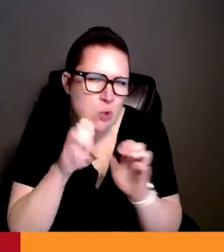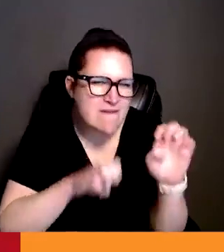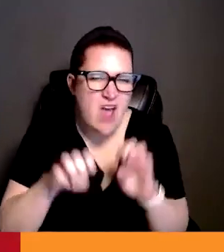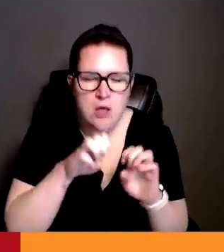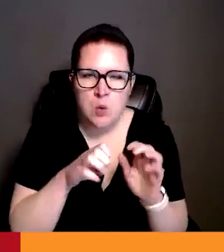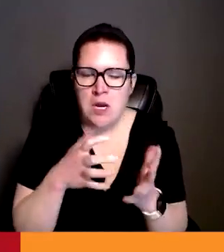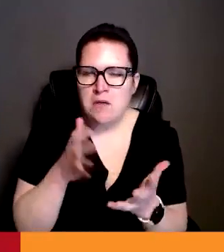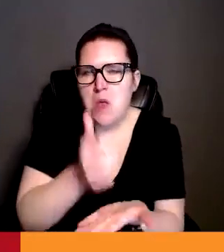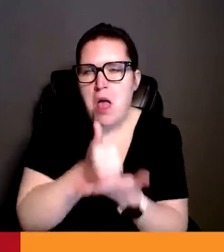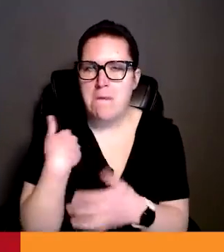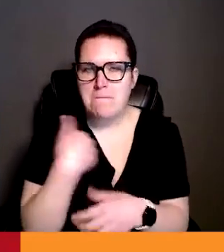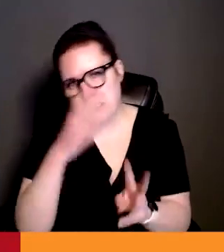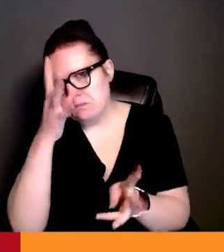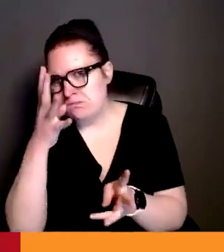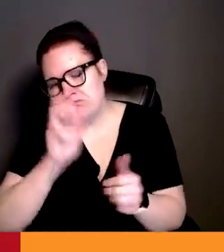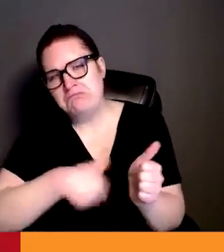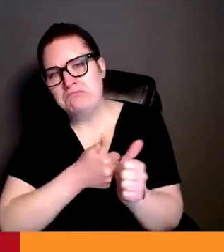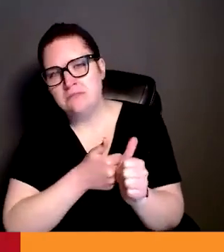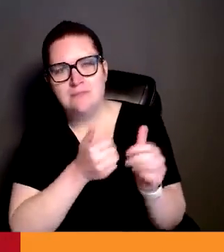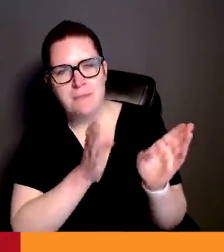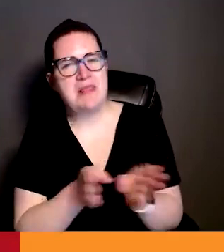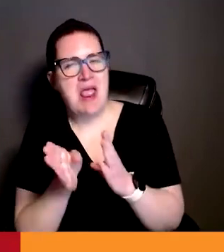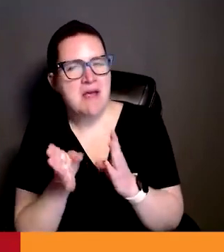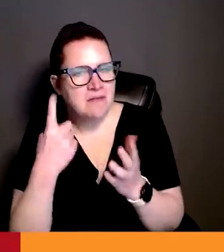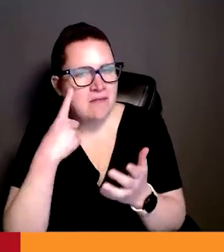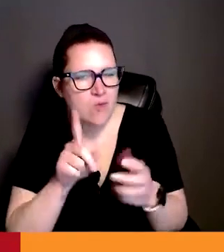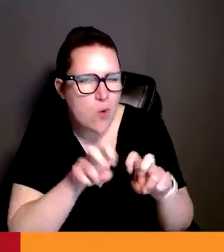So, again helps us with the planning if you do submit an Intent to Apply.